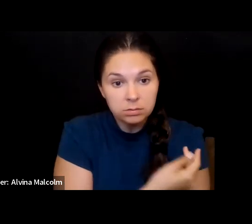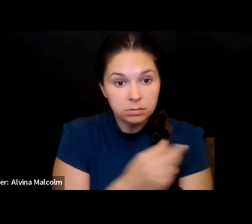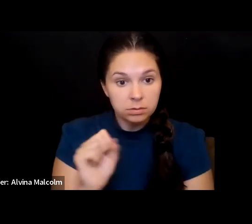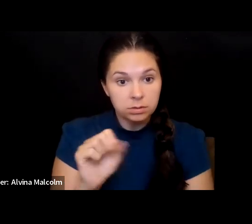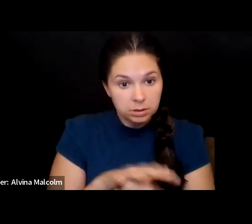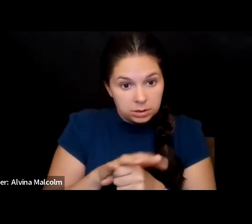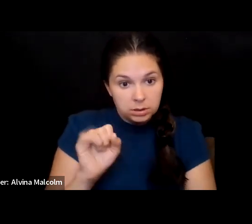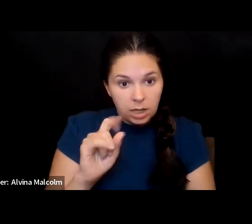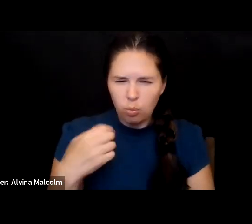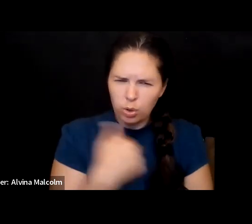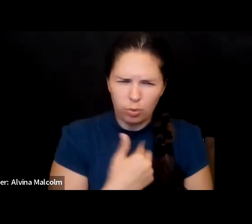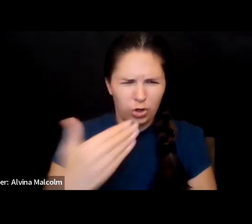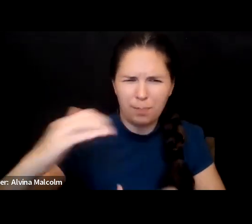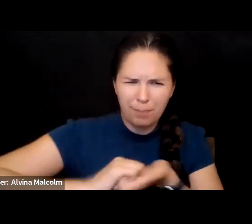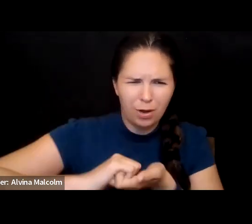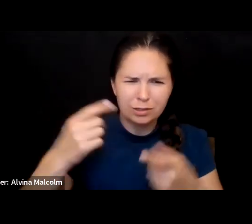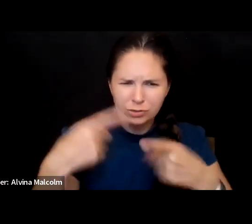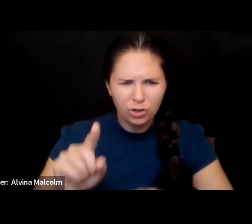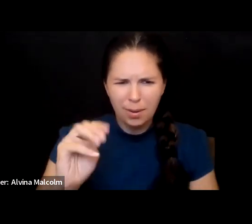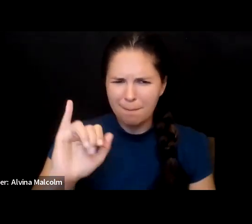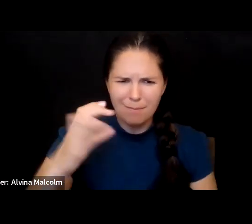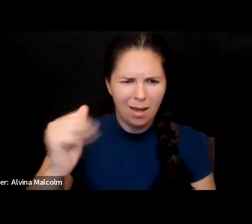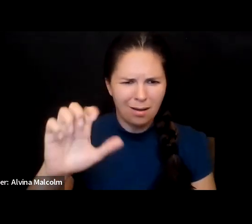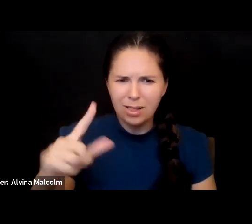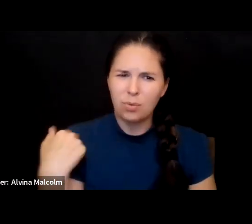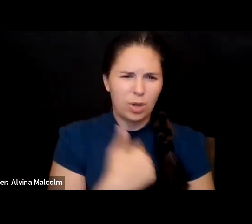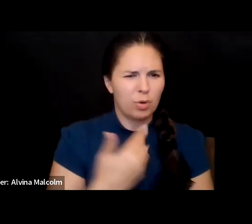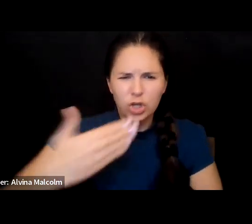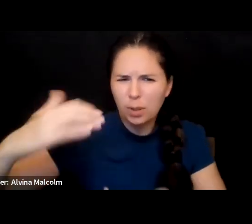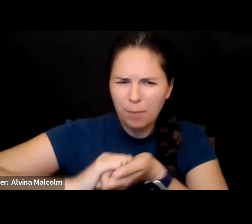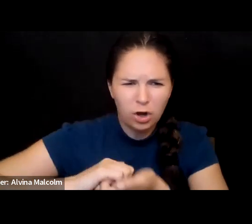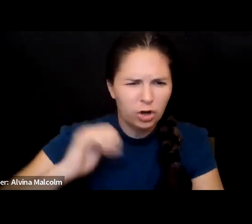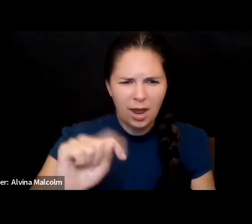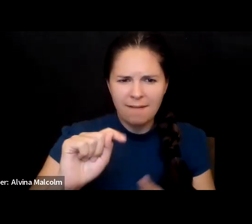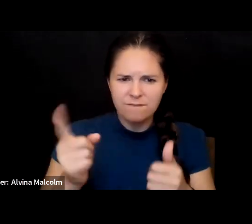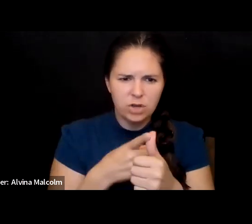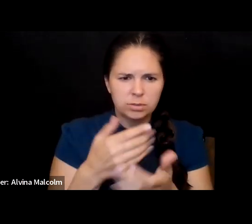problem. So we asked can we open up